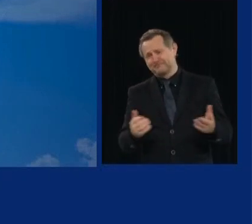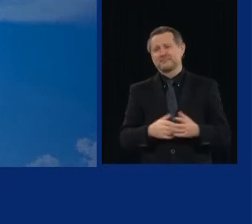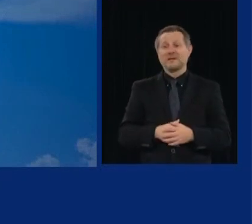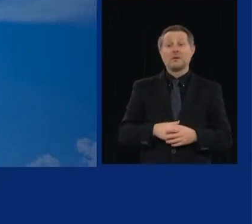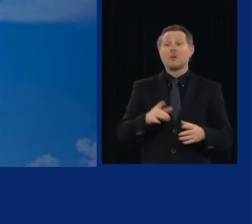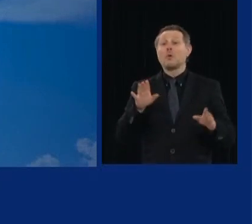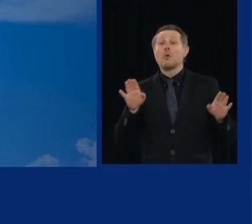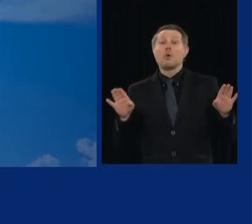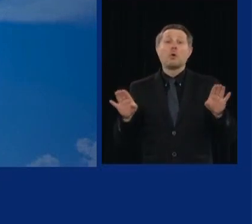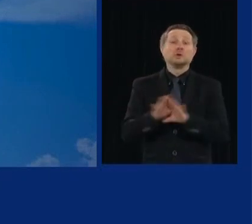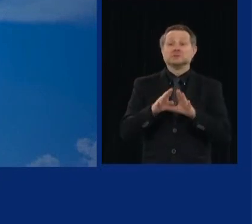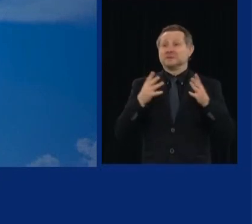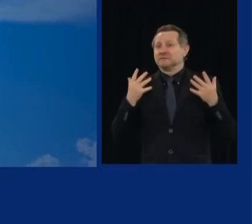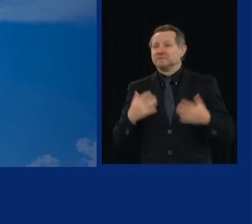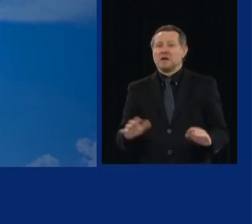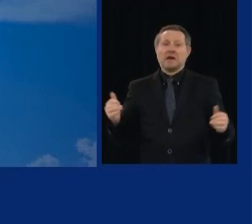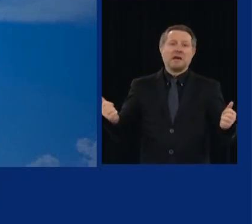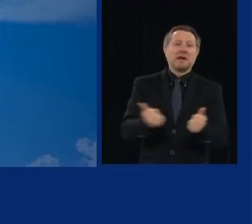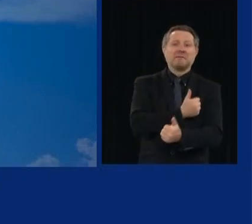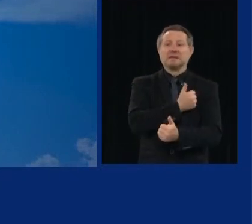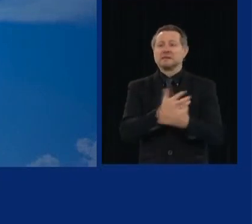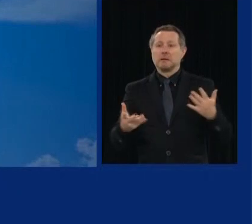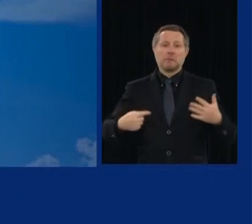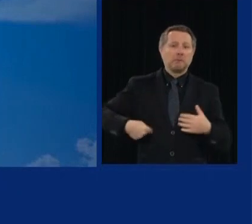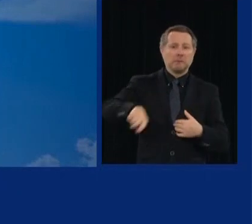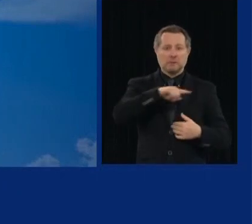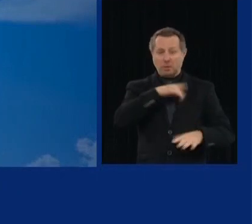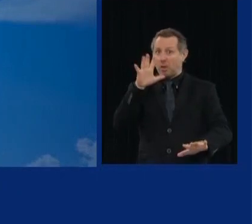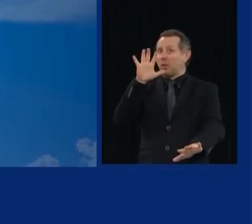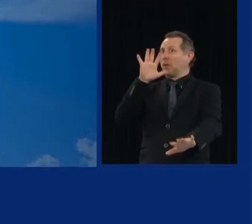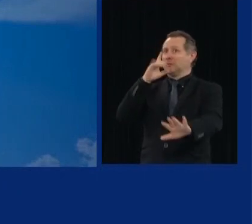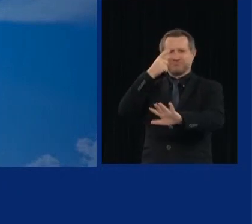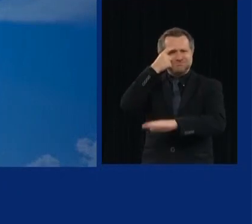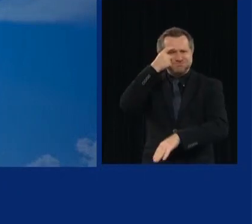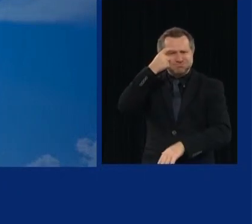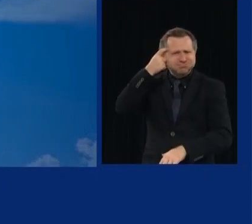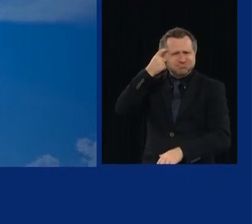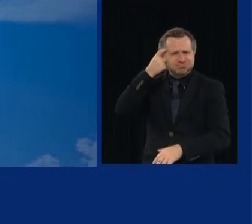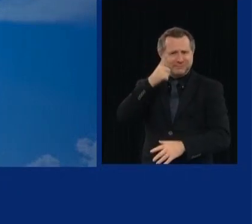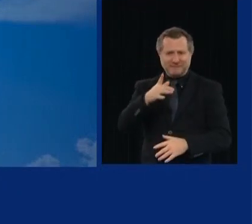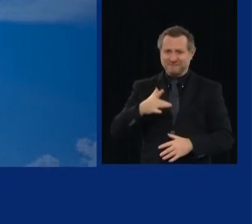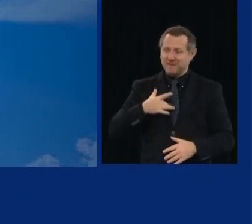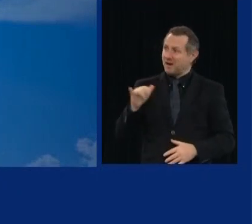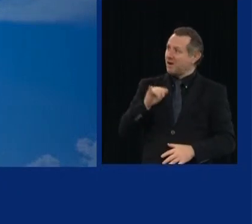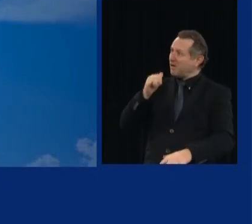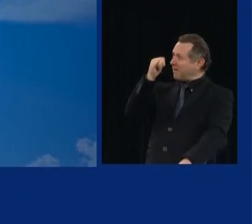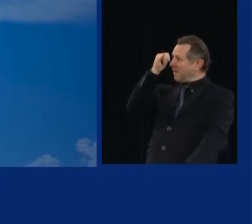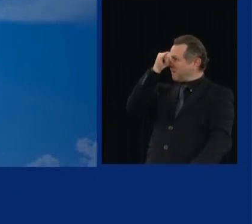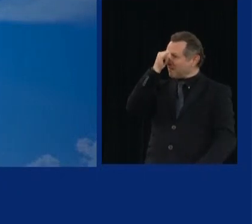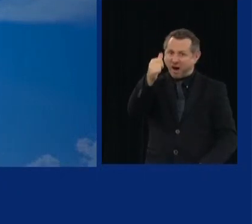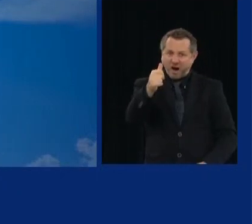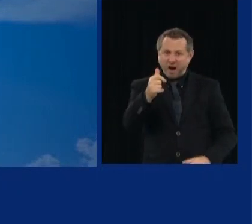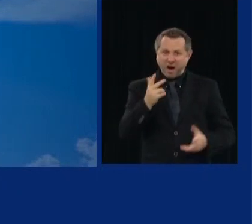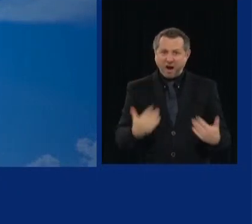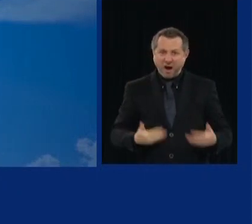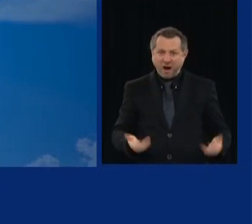TIME OR SHORT TIME? YOU CAN ARGUE BOTH. WHEN YOU SHUT DOWN EVERYTHING AND HAVE YOU GONE THROUGH THE